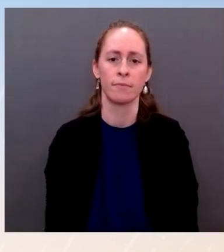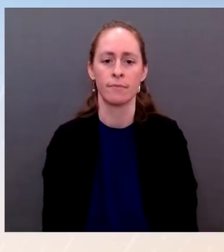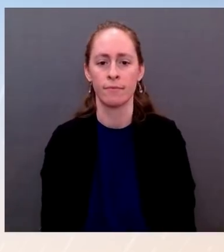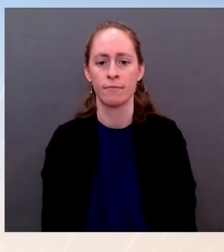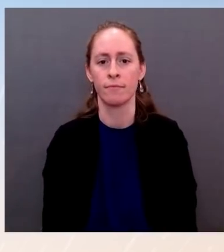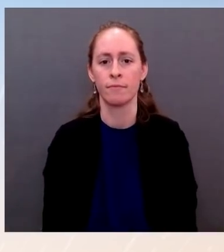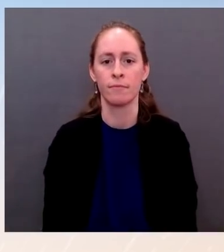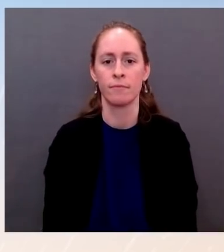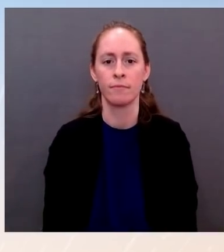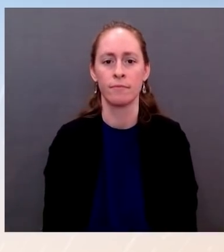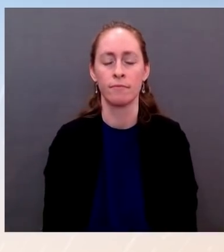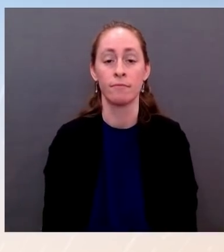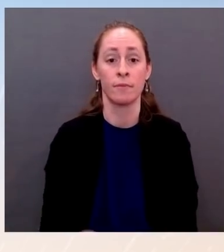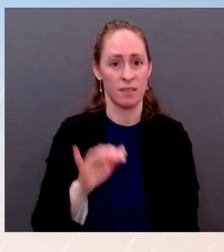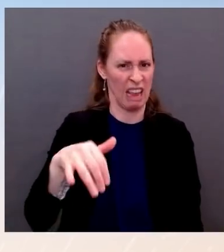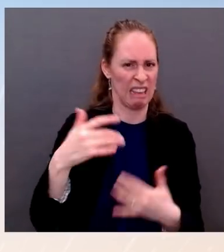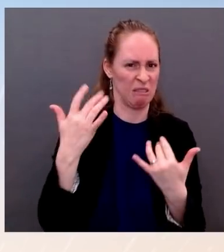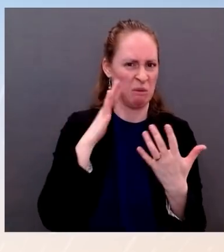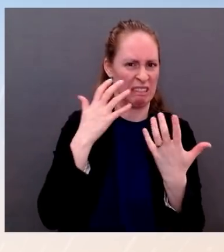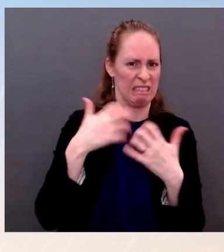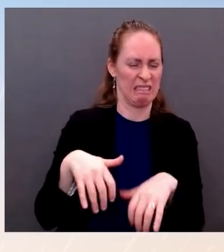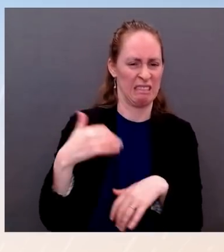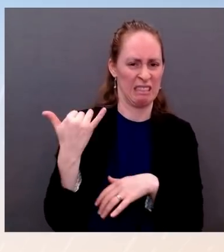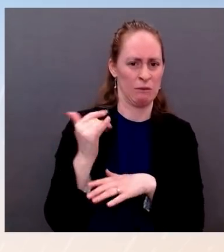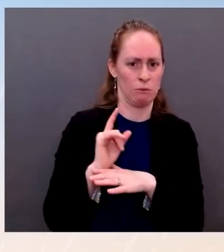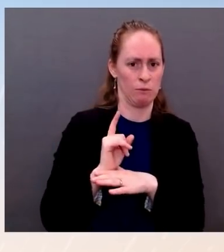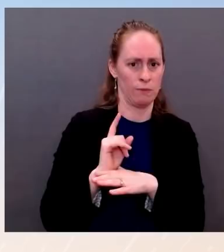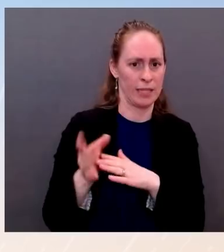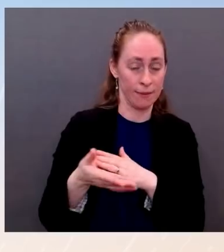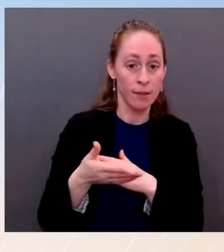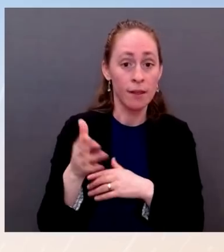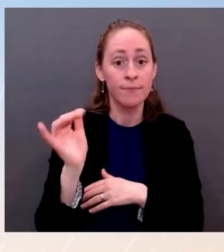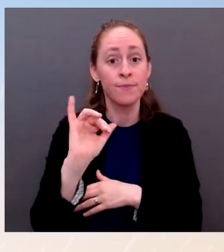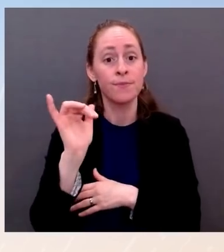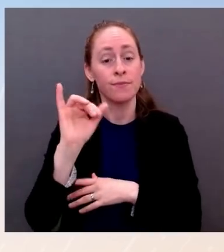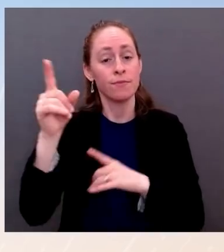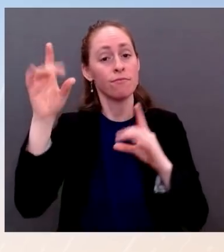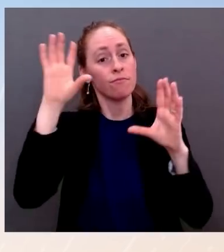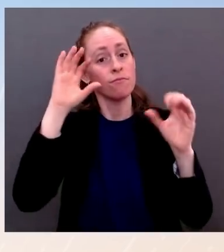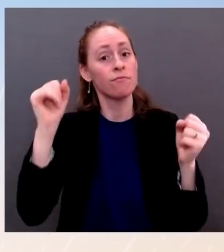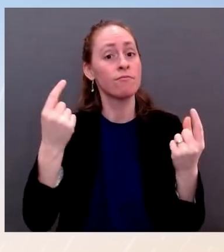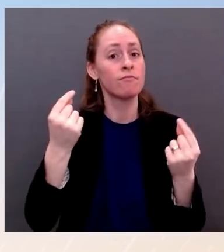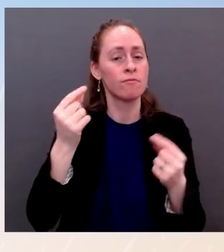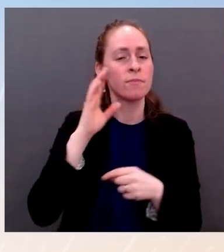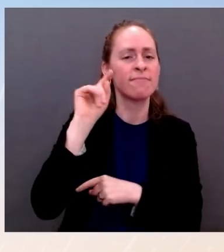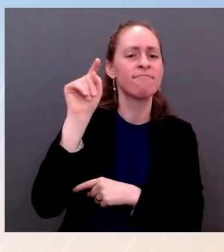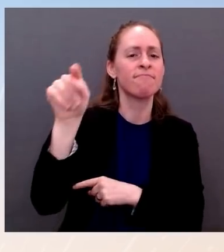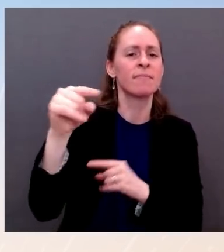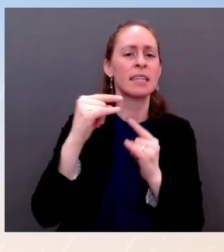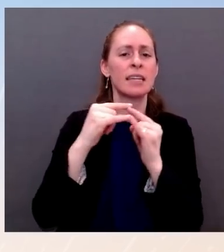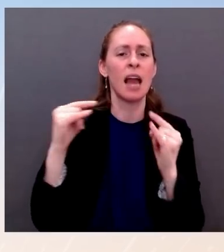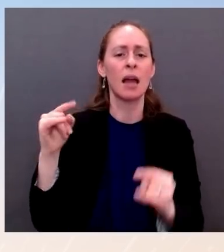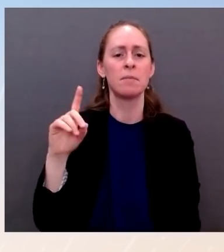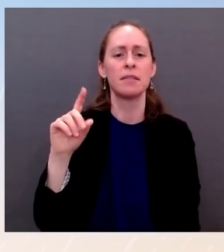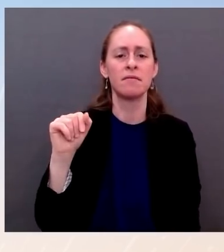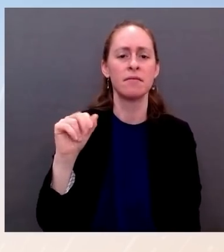the President will be in Camp -- at Camp David, which is fully equipped to have engagements of all sorts, includings with his -- including with his national security team